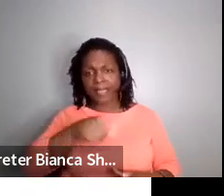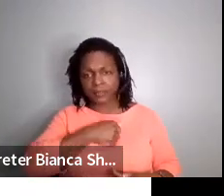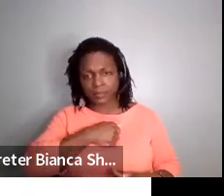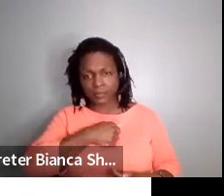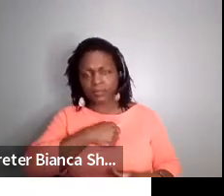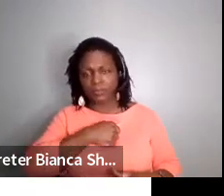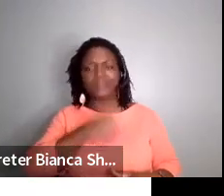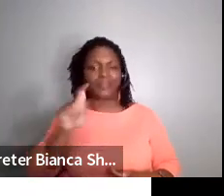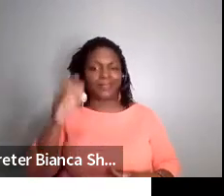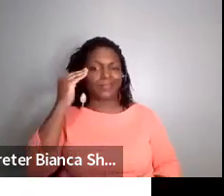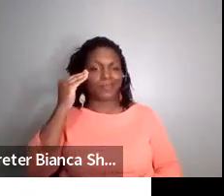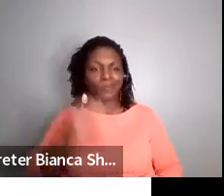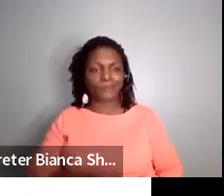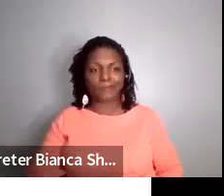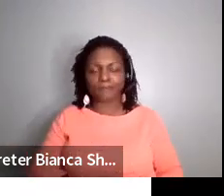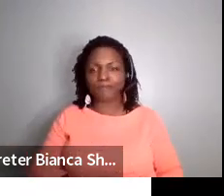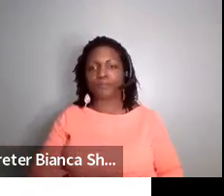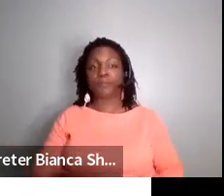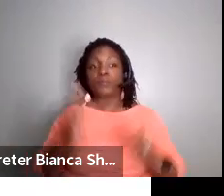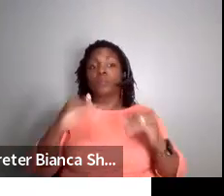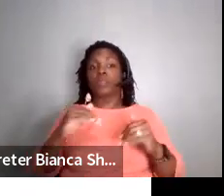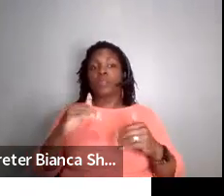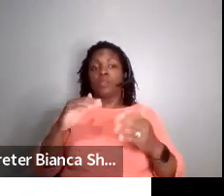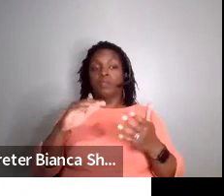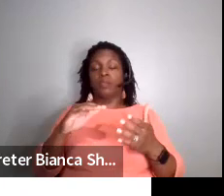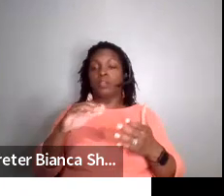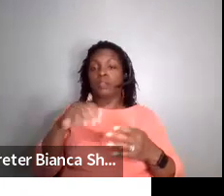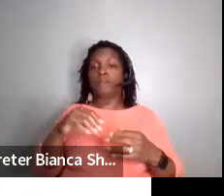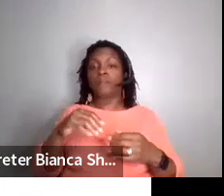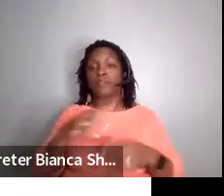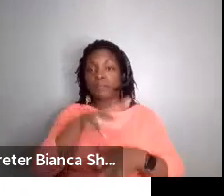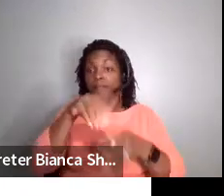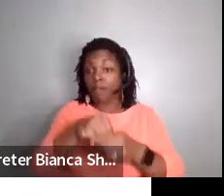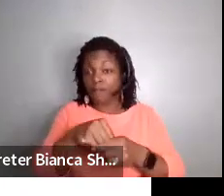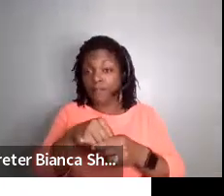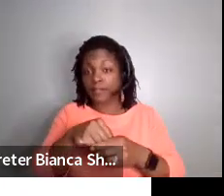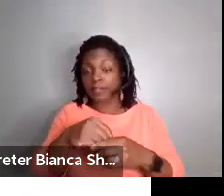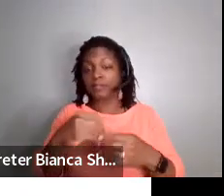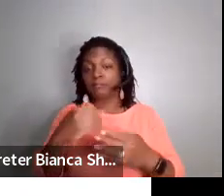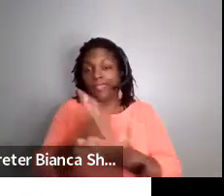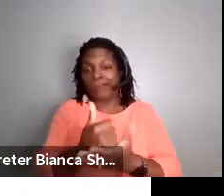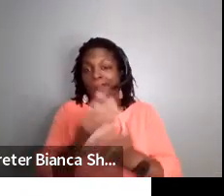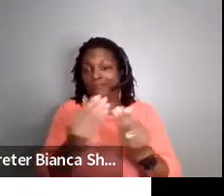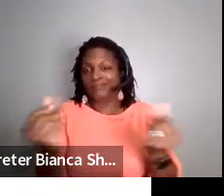The solution instead of being a part of the problem. Obviously, you know